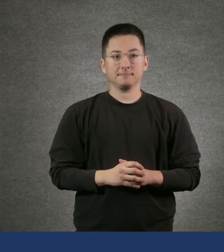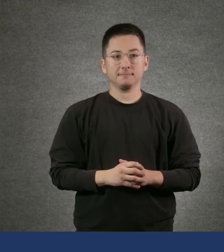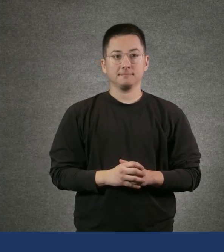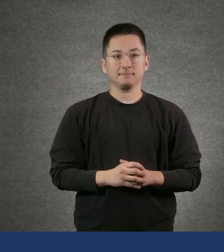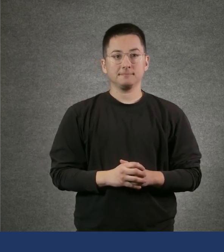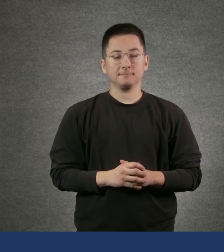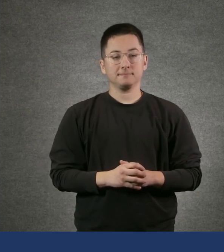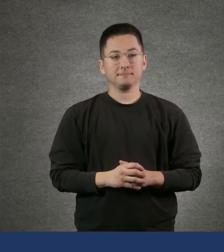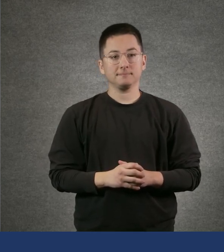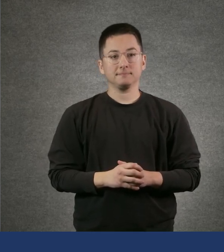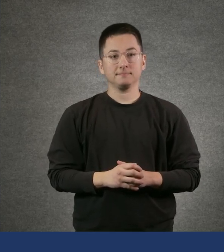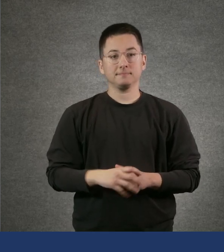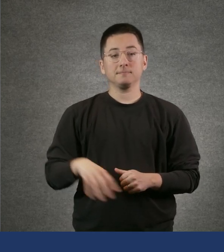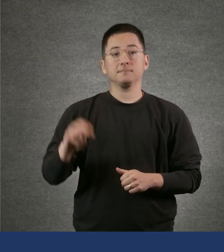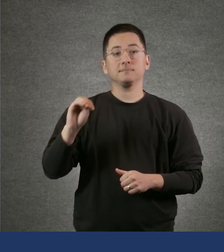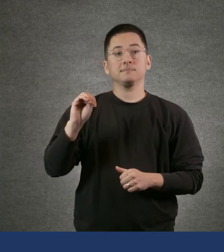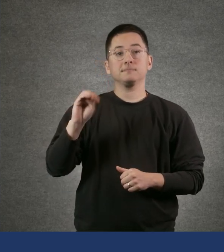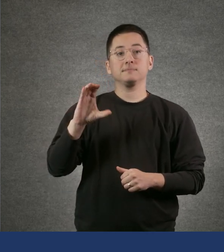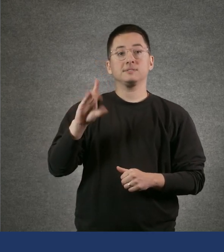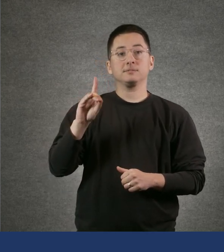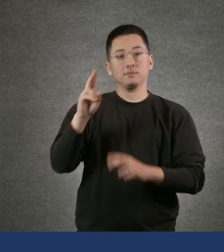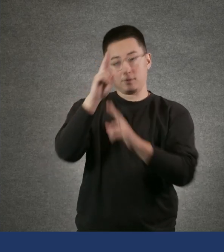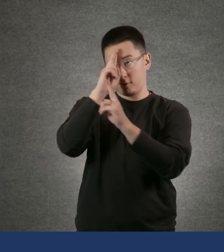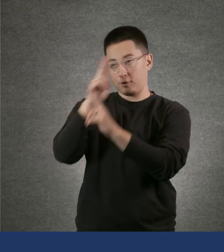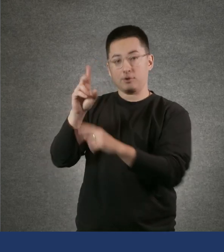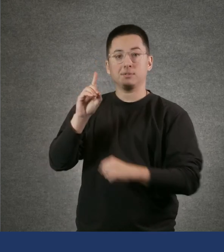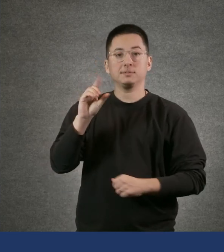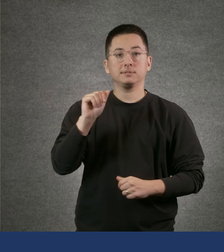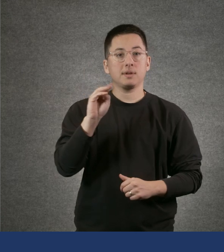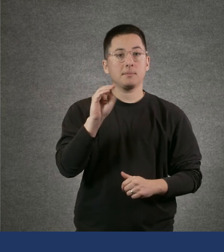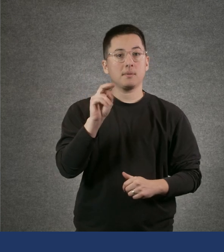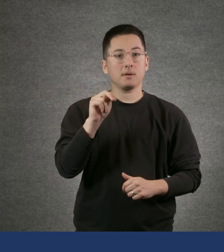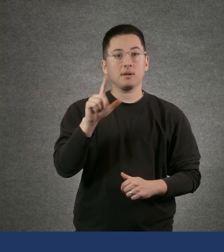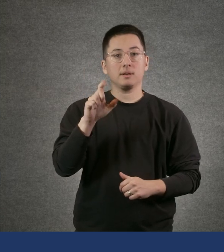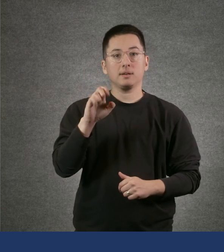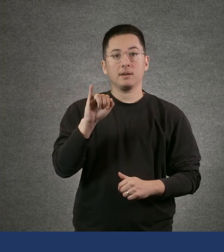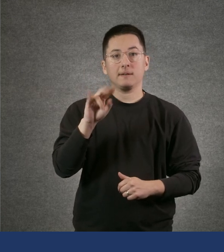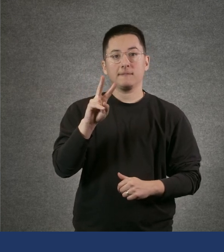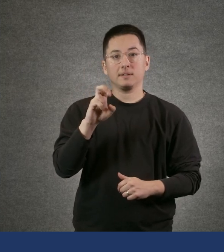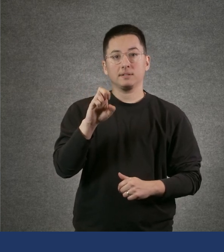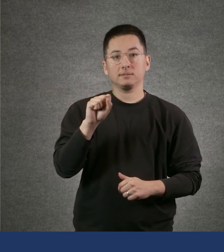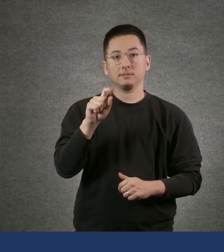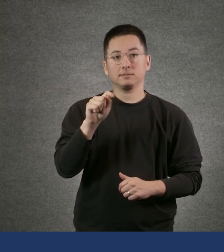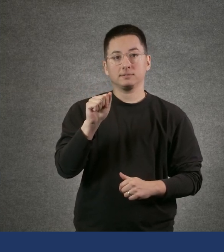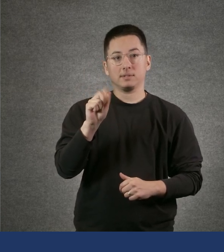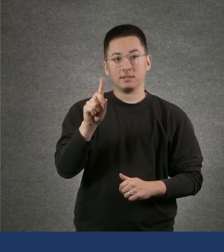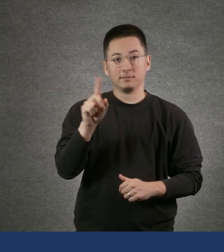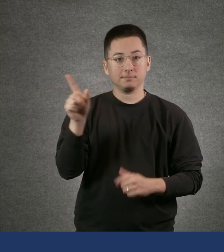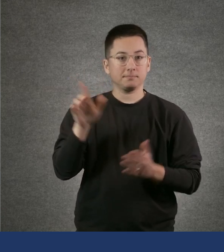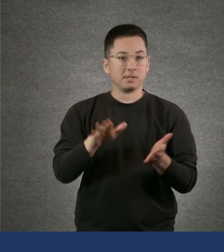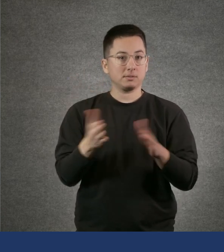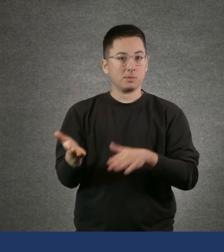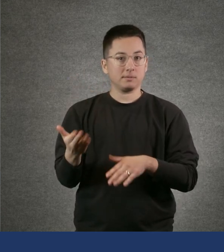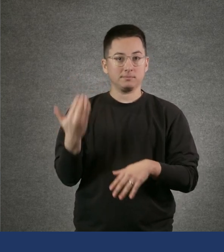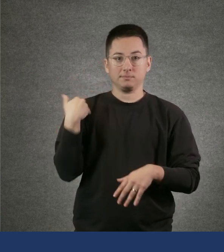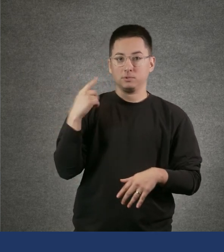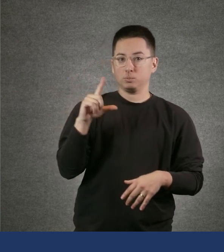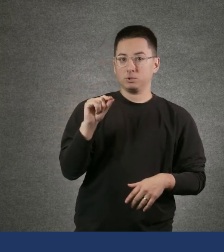MCD honors Damon Leivestad, who passed away in 2024. He was 51.